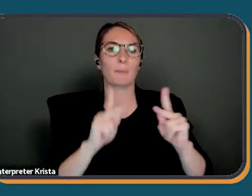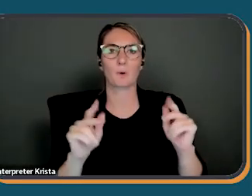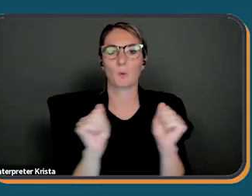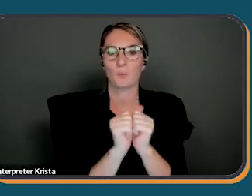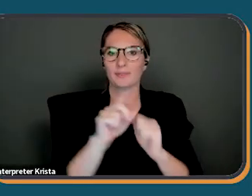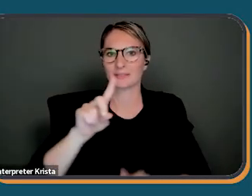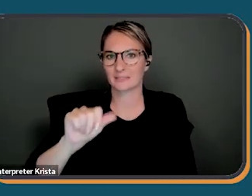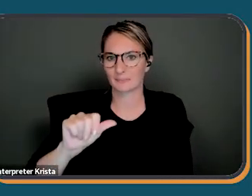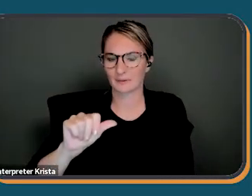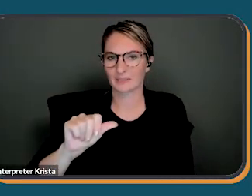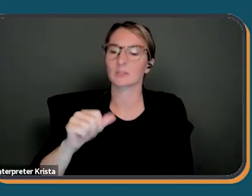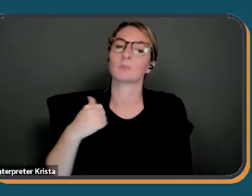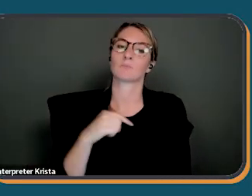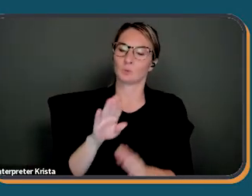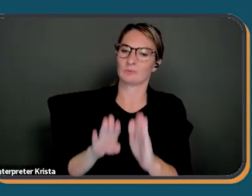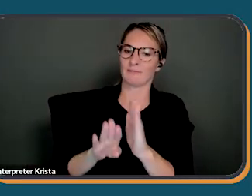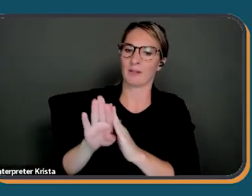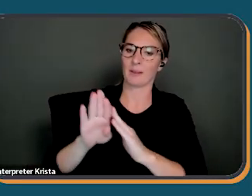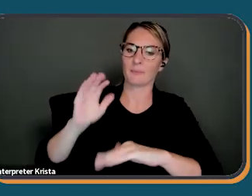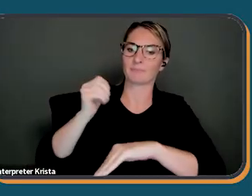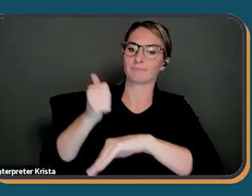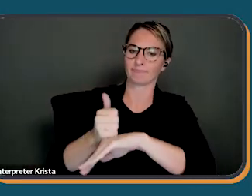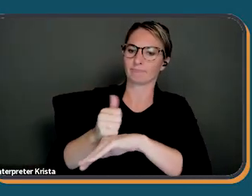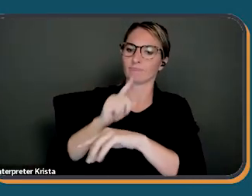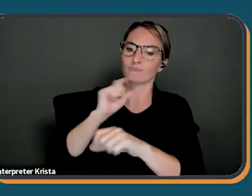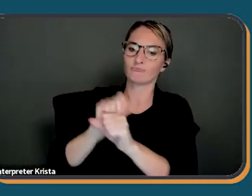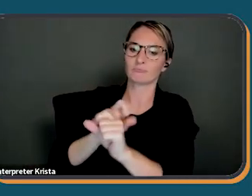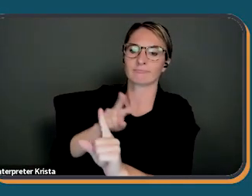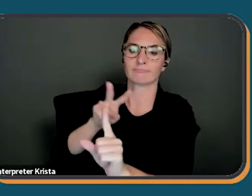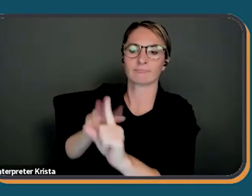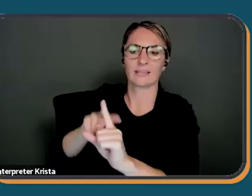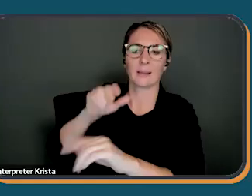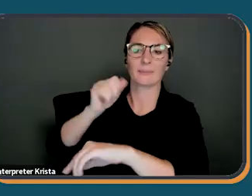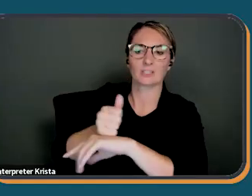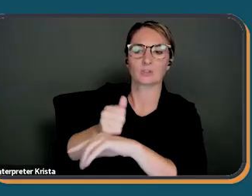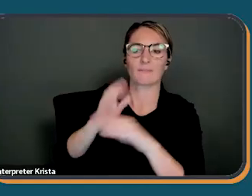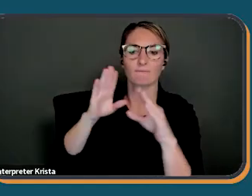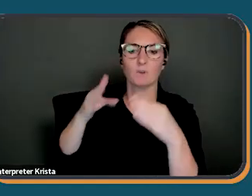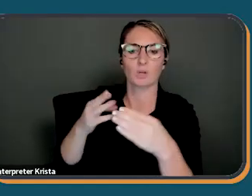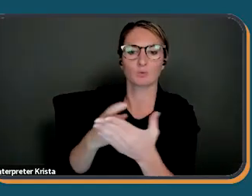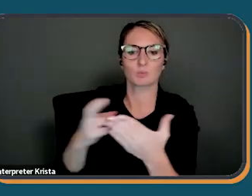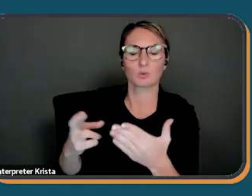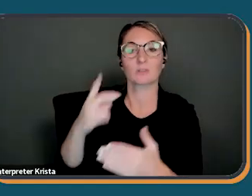implementation-focused resources for both practitioners and patients.